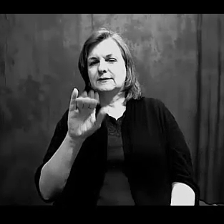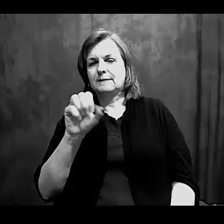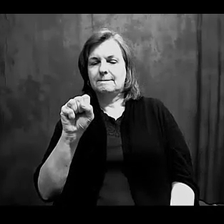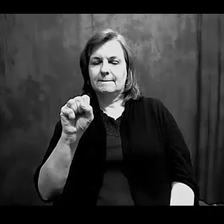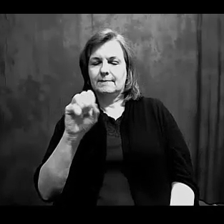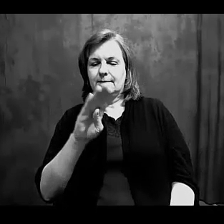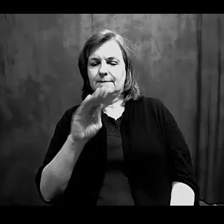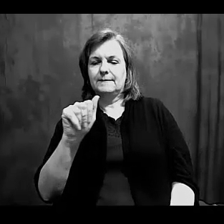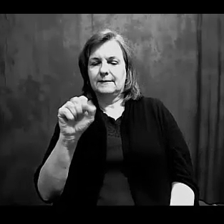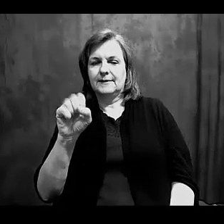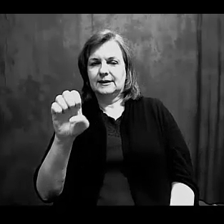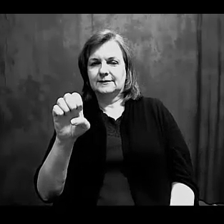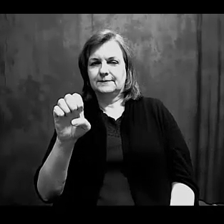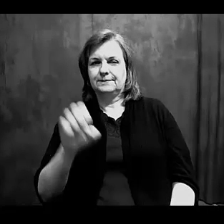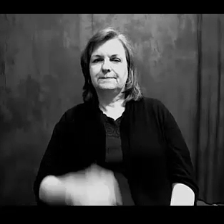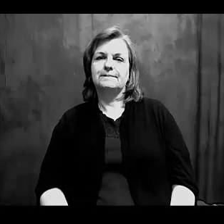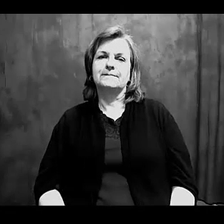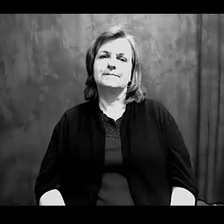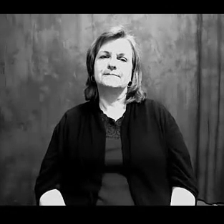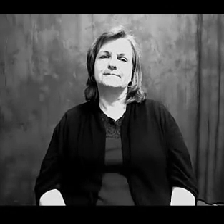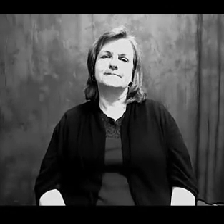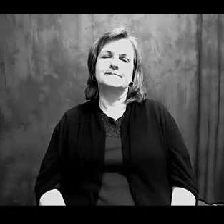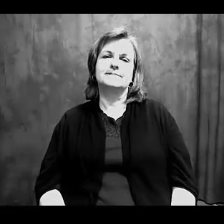and when we look at putting this together